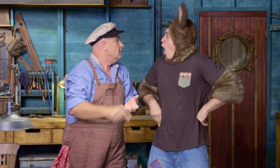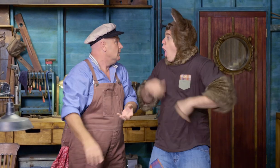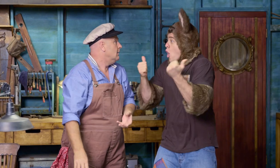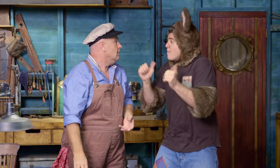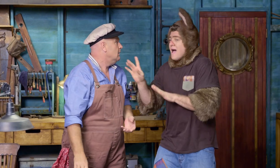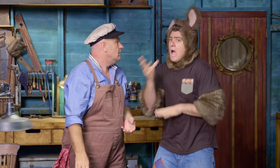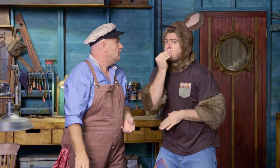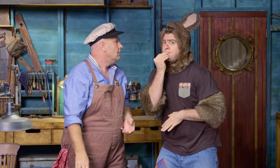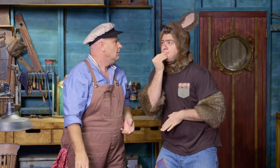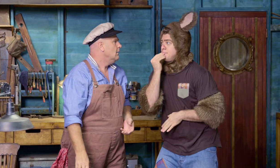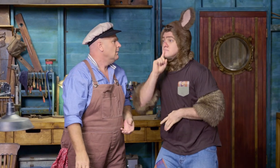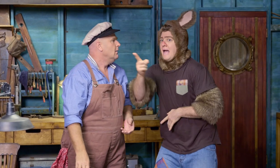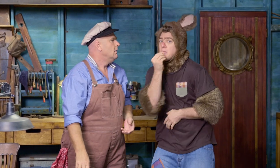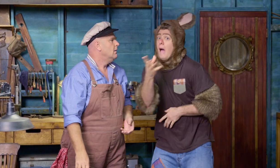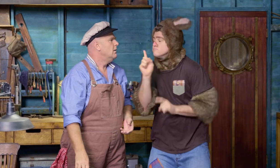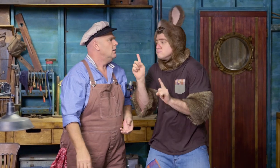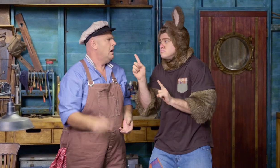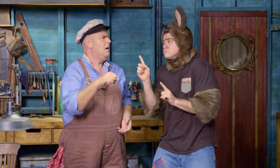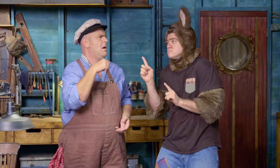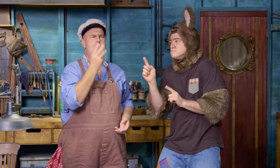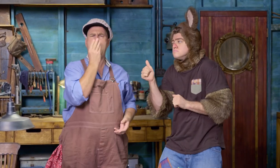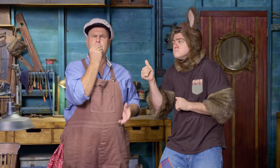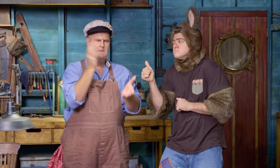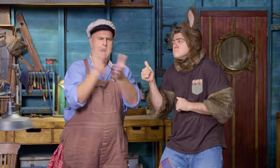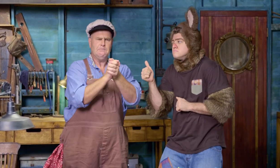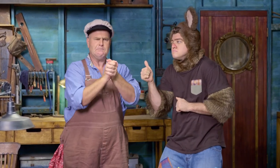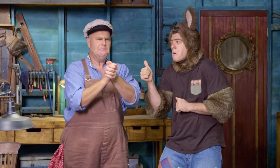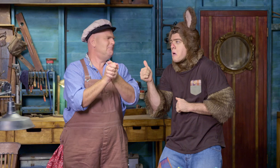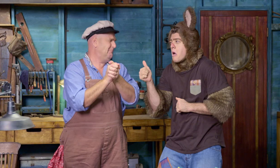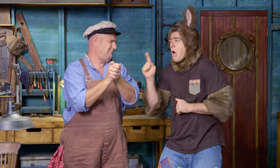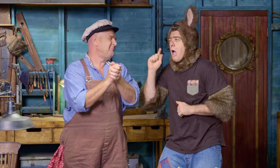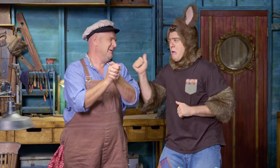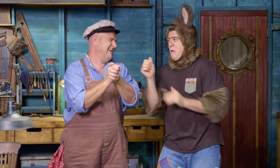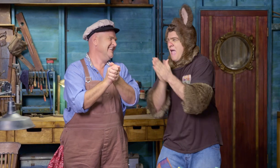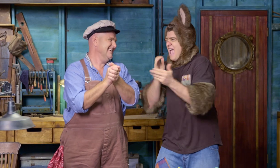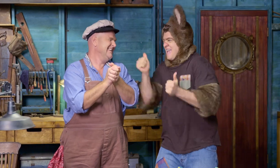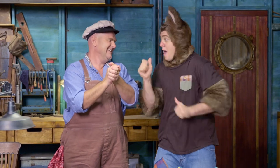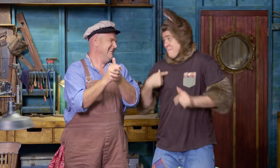OK. But don't tell anyone, though. Oh, no, of course not, Possum. My lips are sealed.